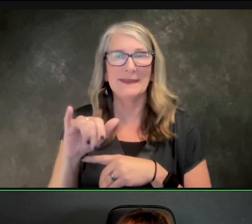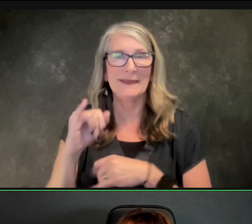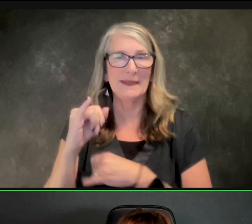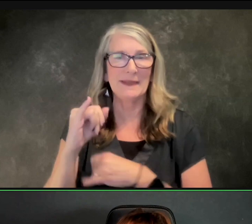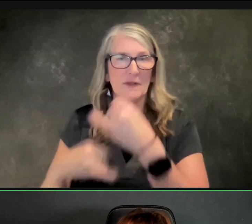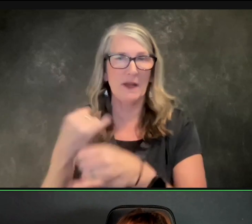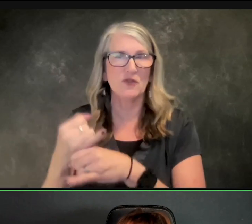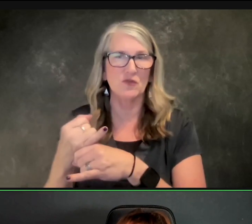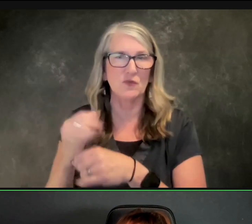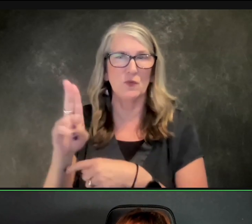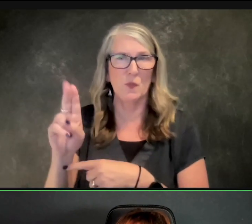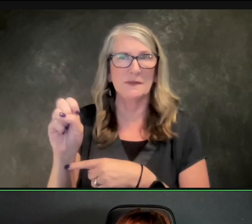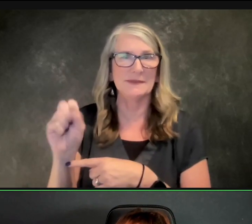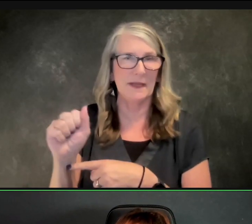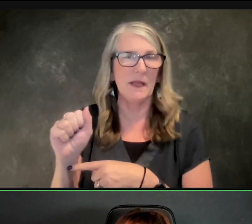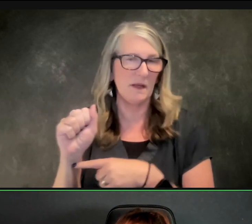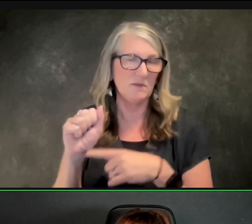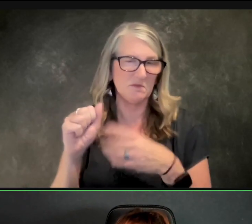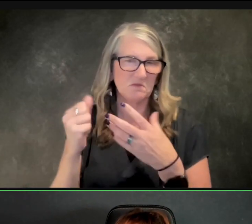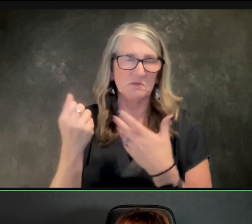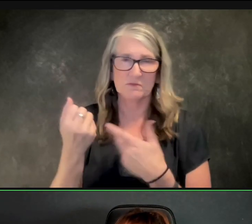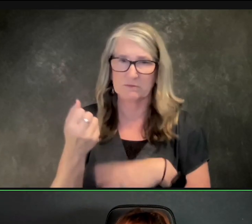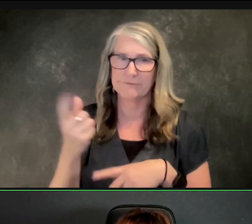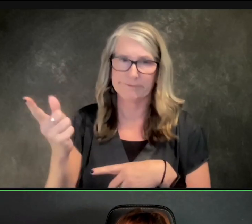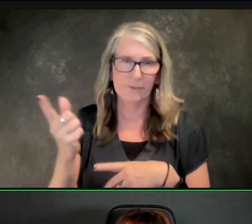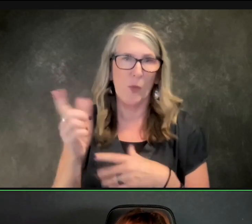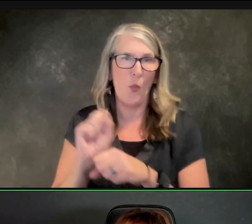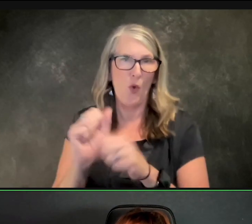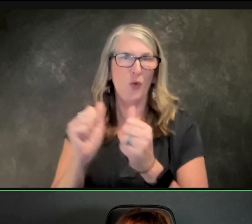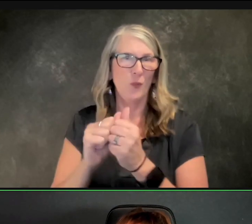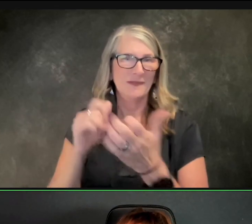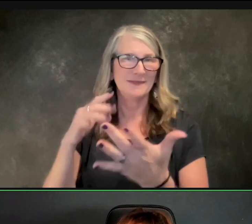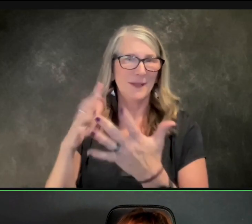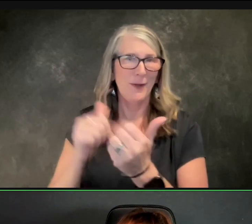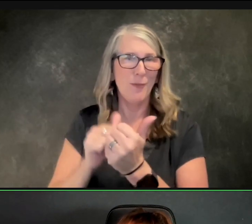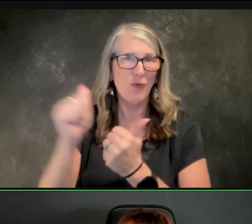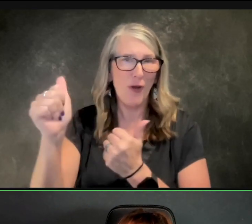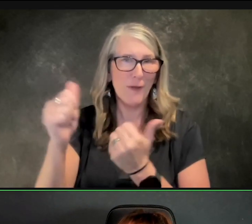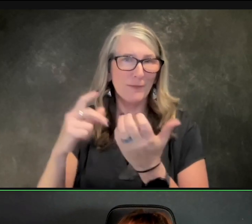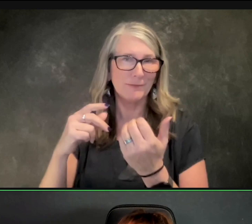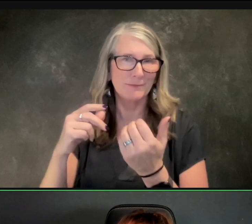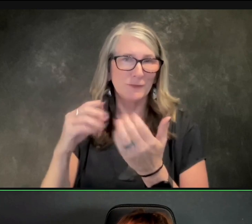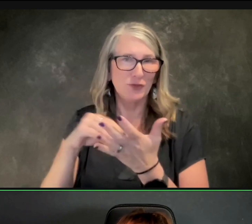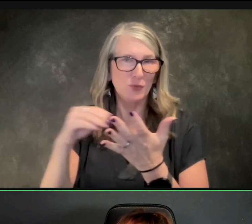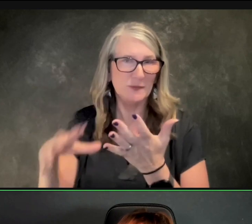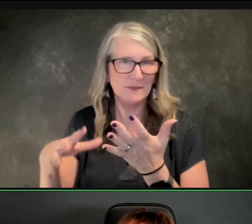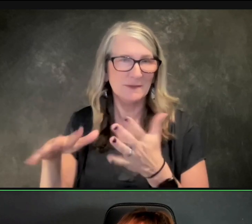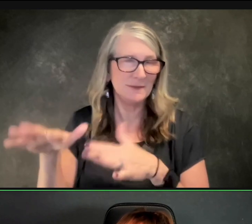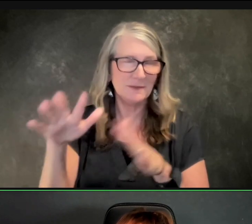MIUSA is the Mobility International USA organization.